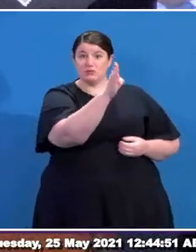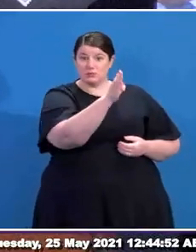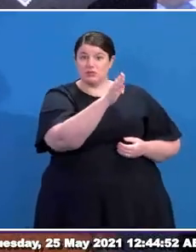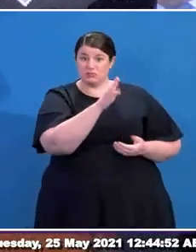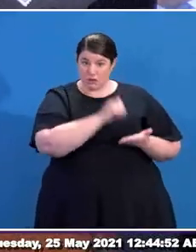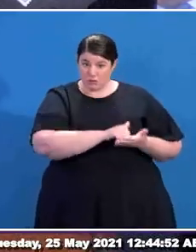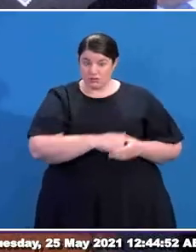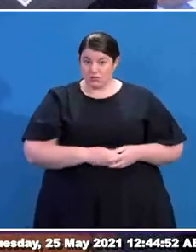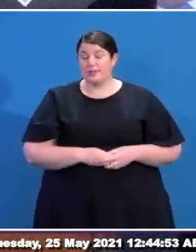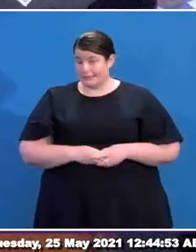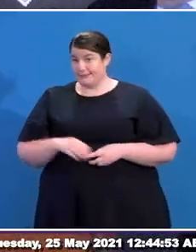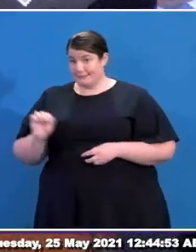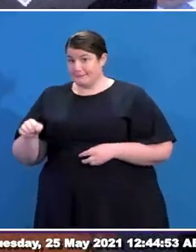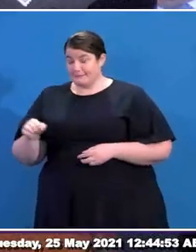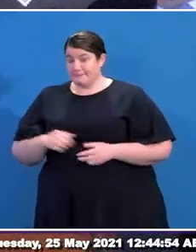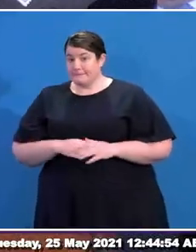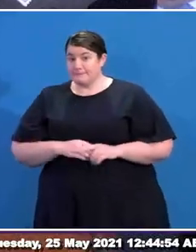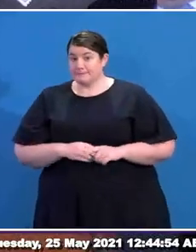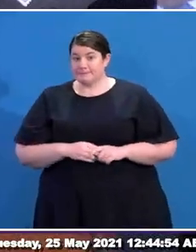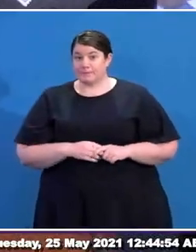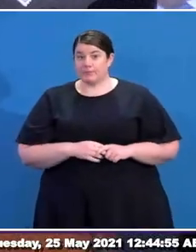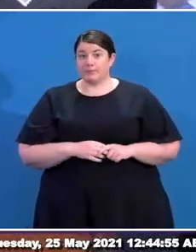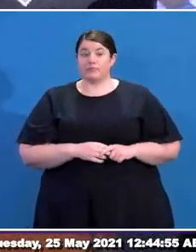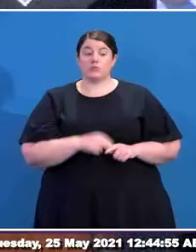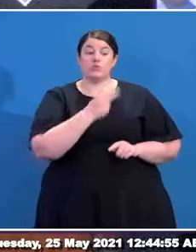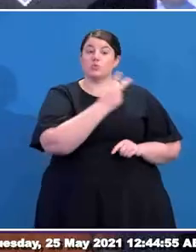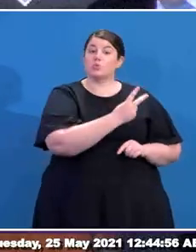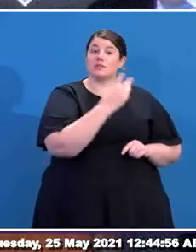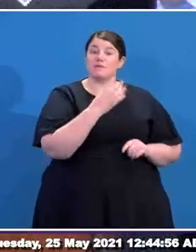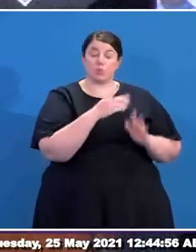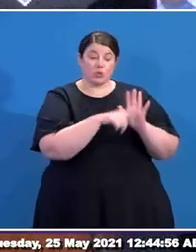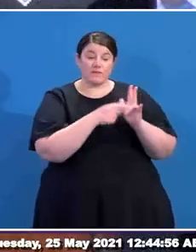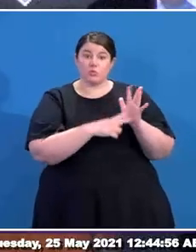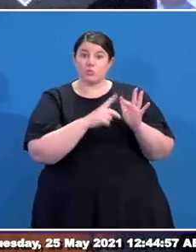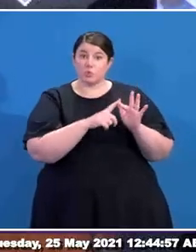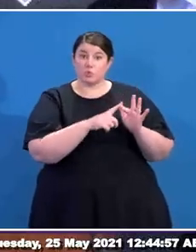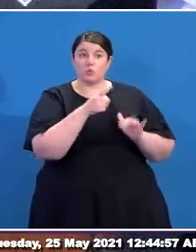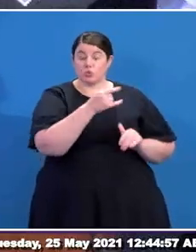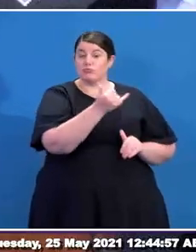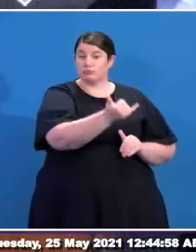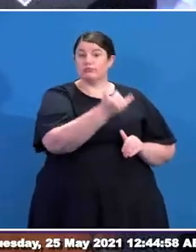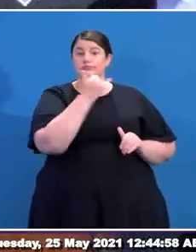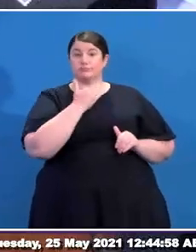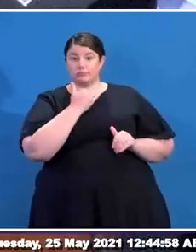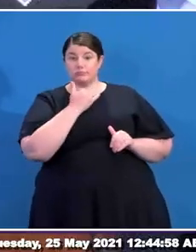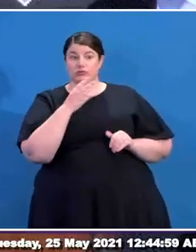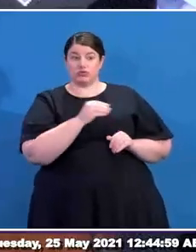Now, a few days after, on the 24th of June you received a phone call from the house.